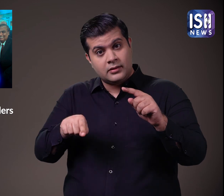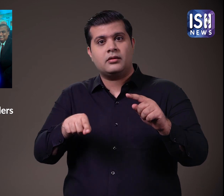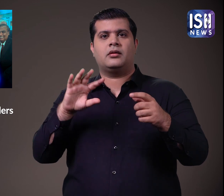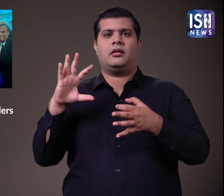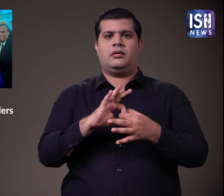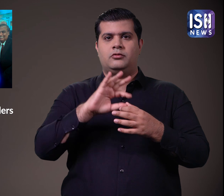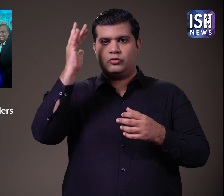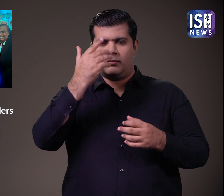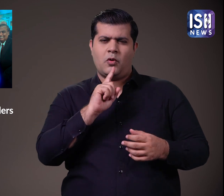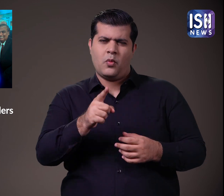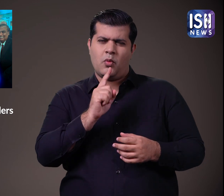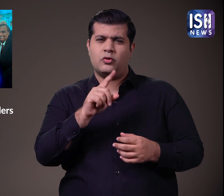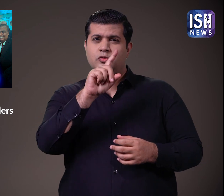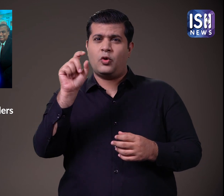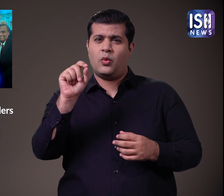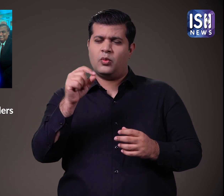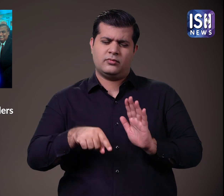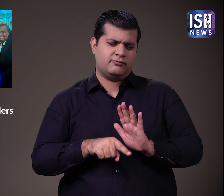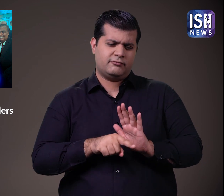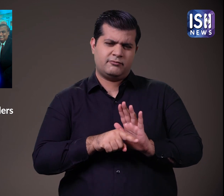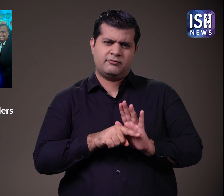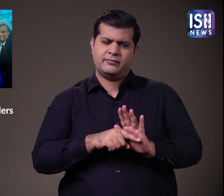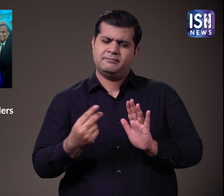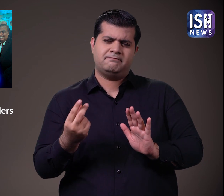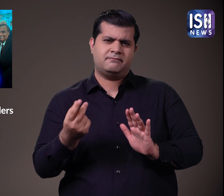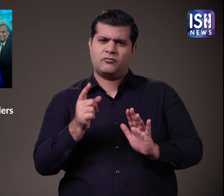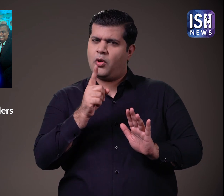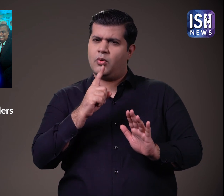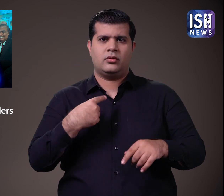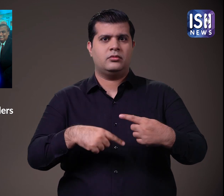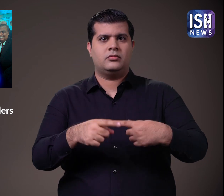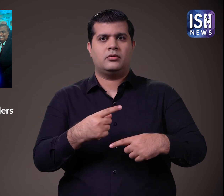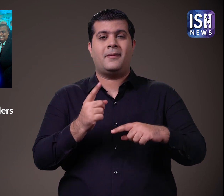Trump signed about 100 orders related to these issues.